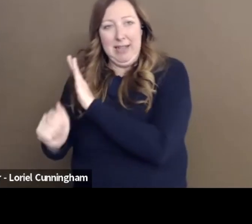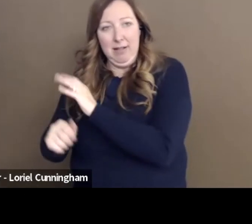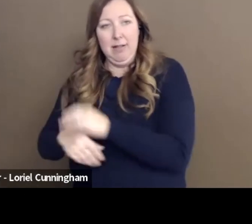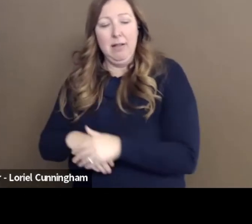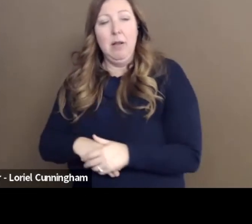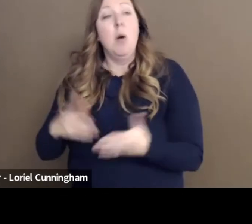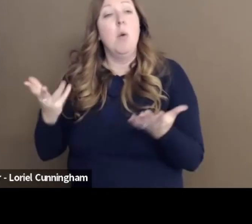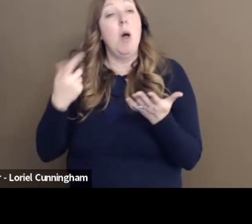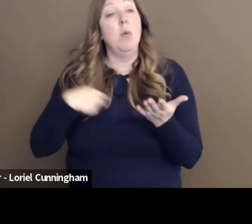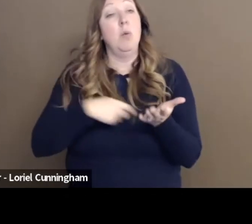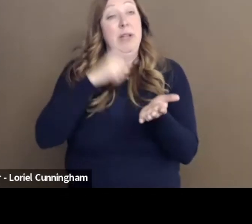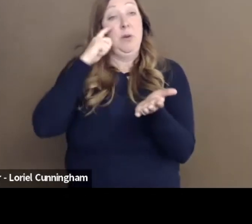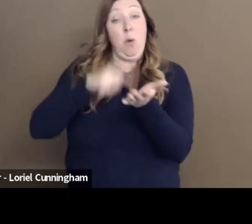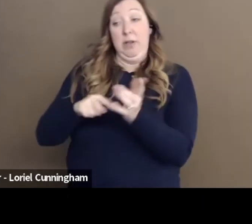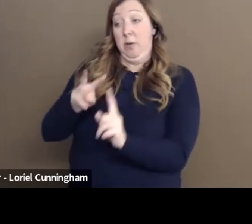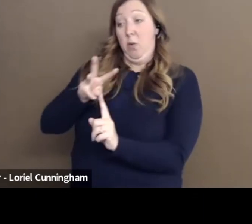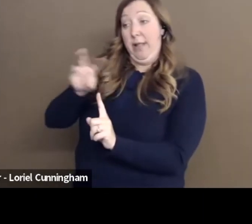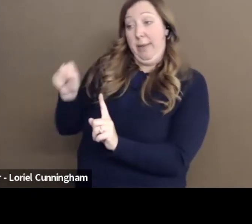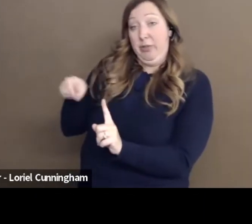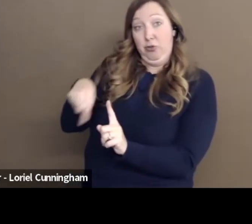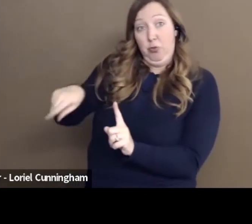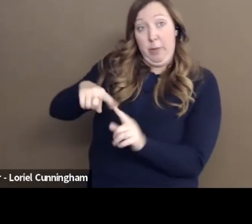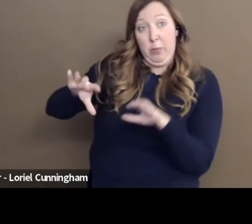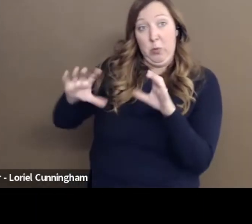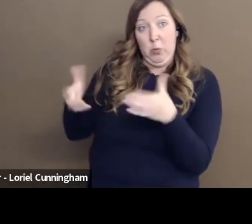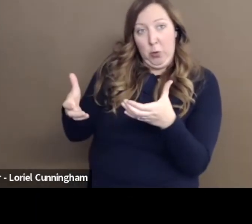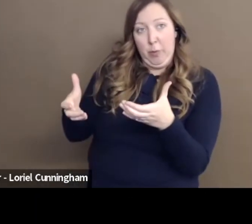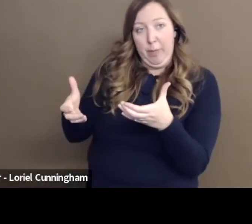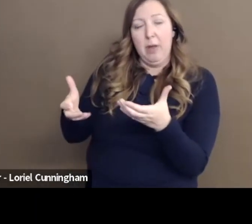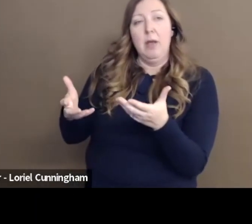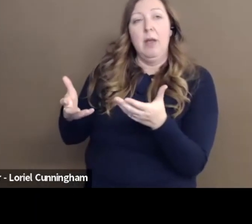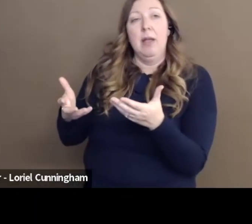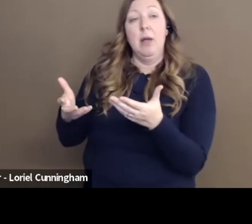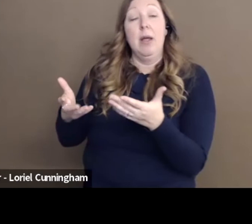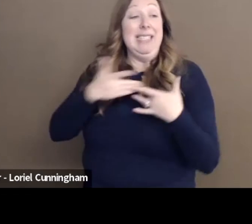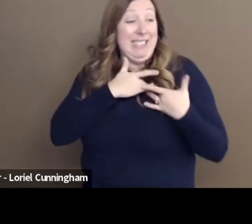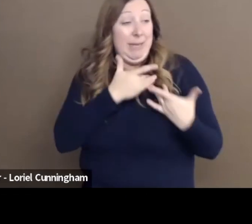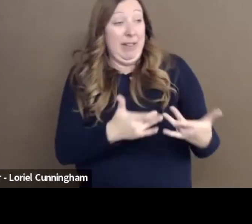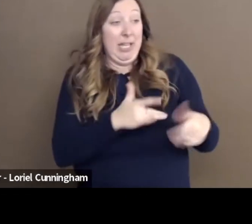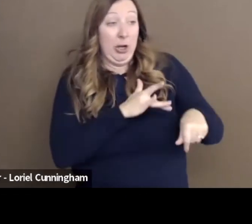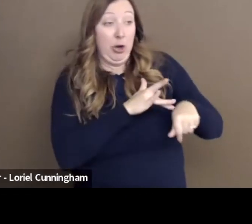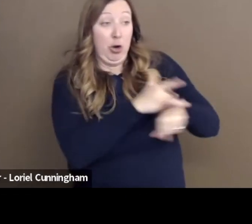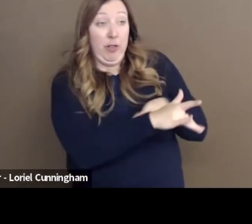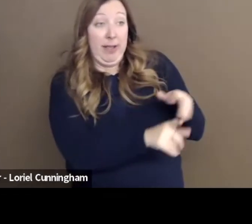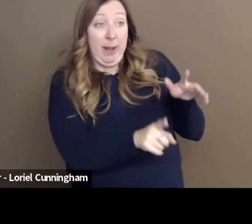are are very very delayed in the sense they have much